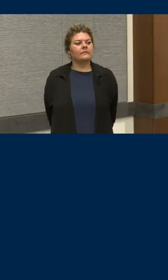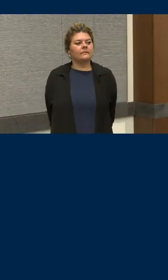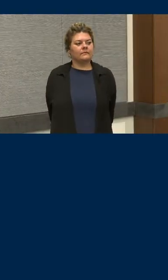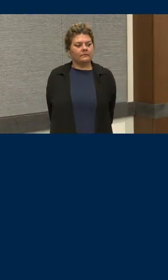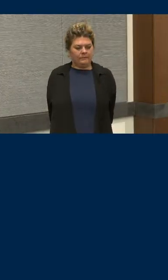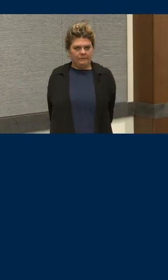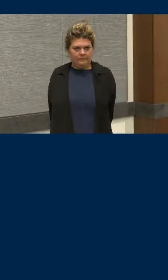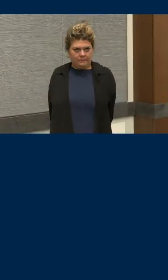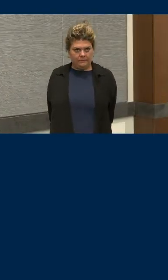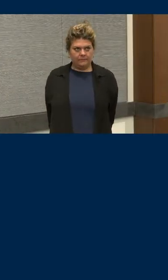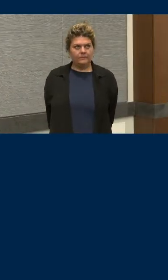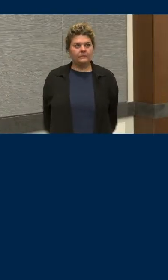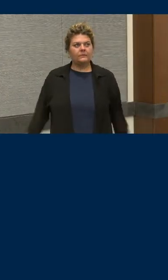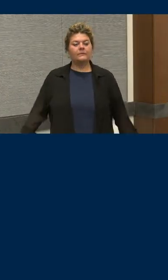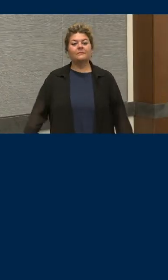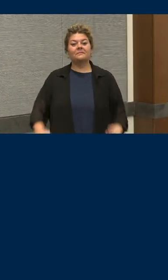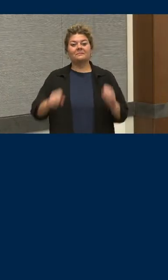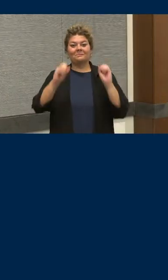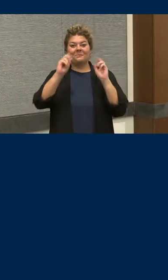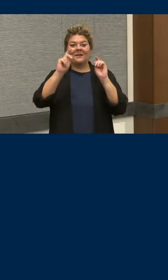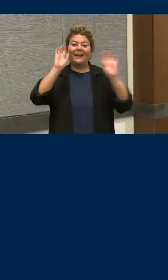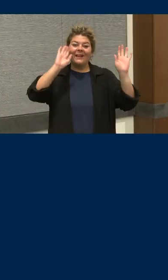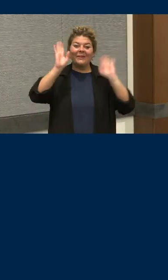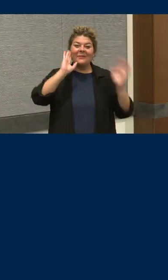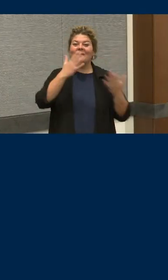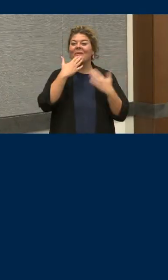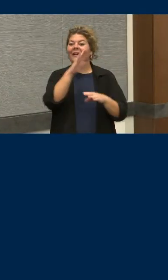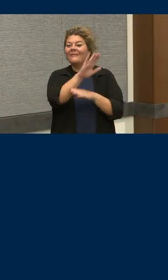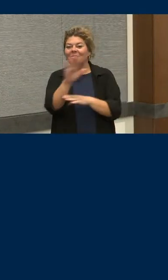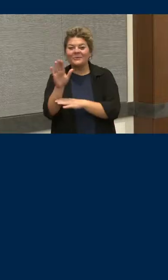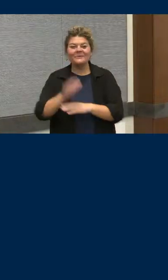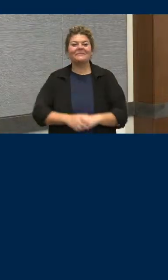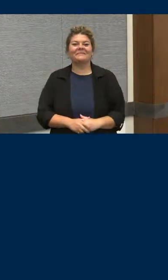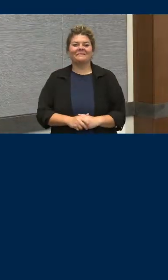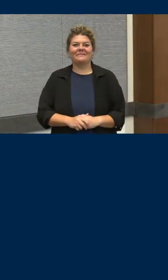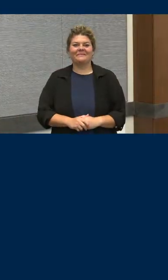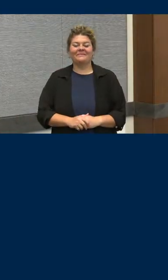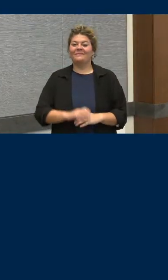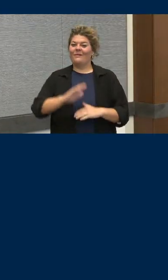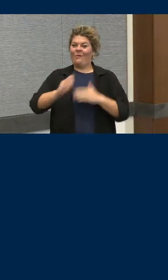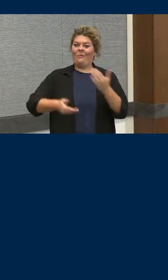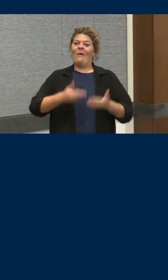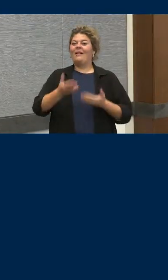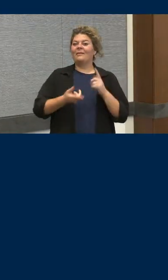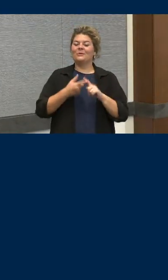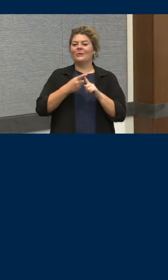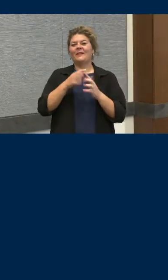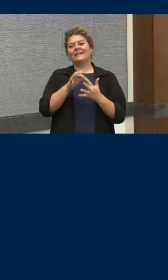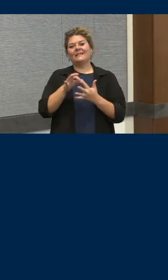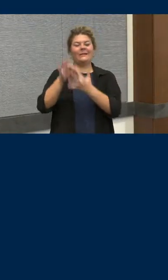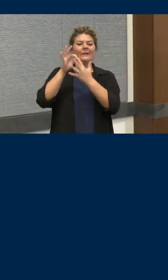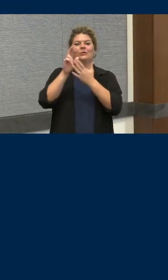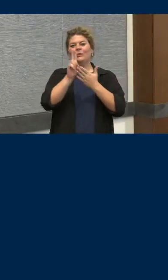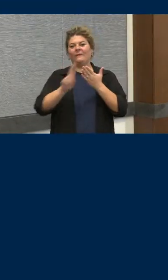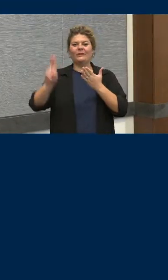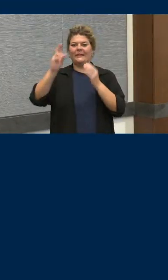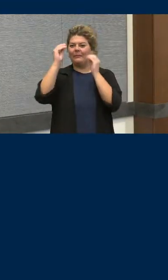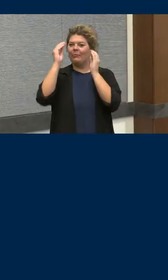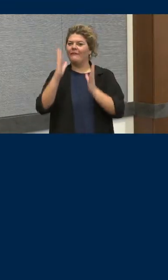LAURIE McCAULEY: Okay. Good afternoon and welcome to the Distinguished University